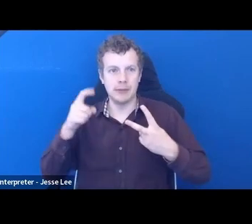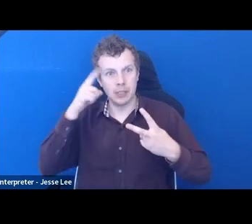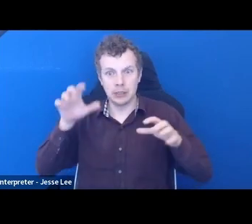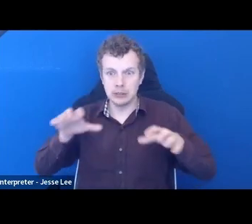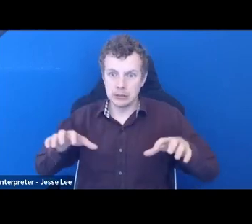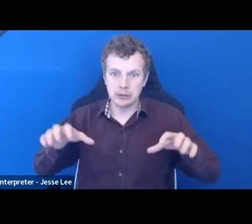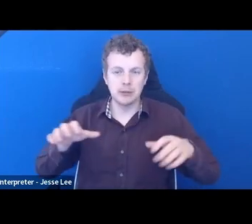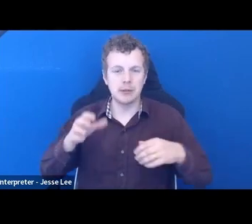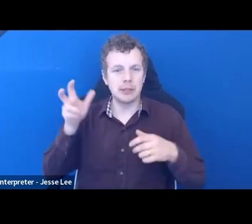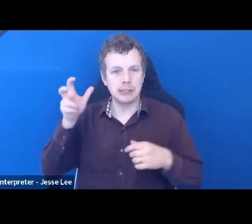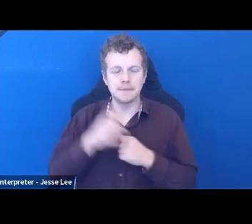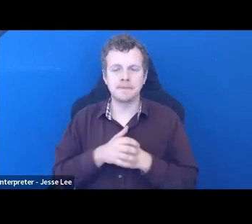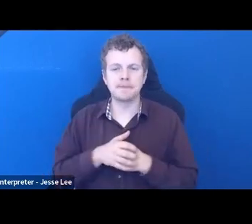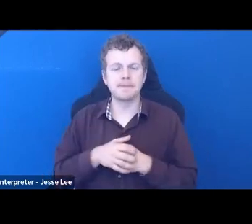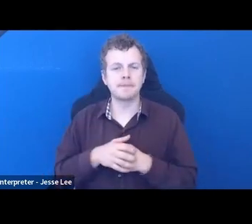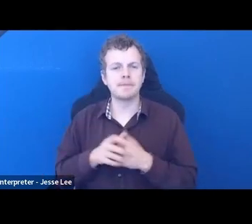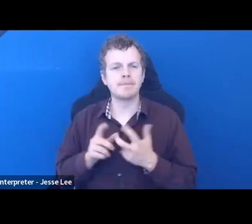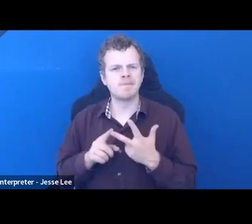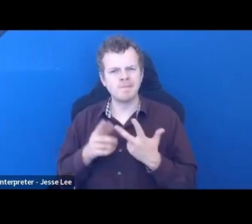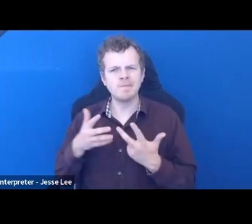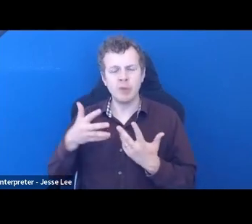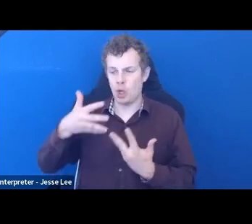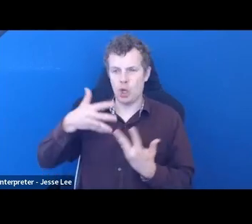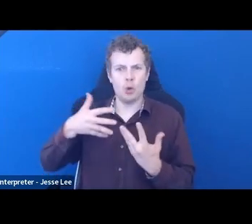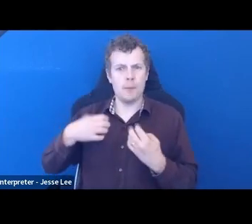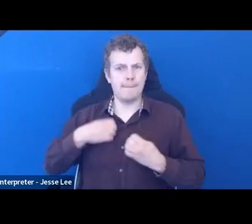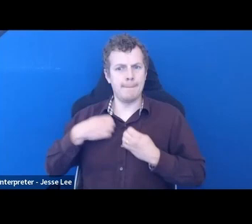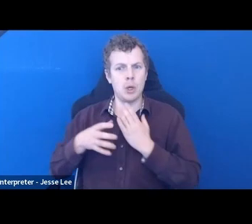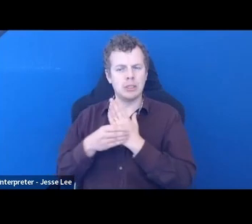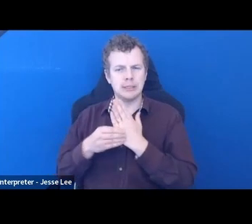Social/emotional skills have been shown to be a challenge among this population as well.